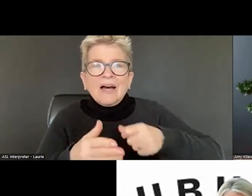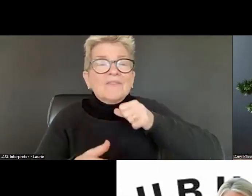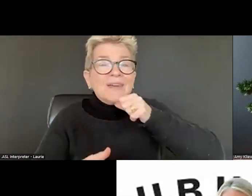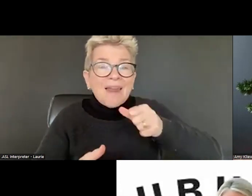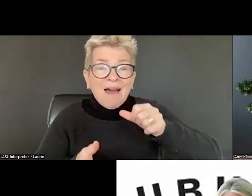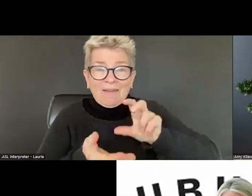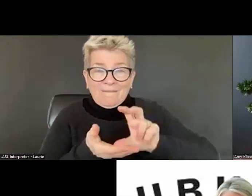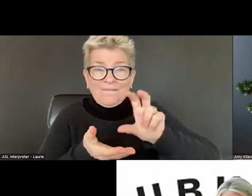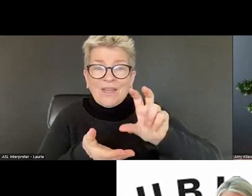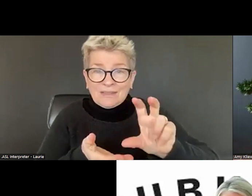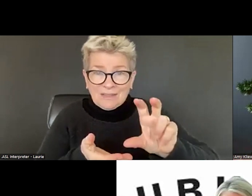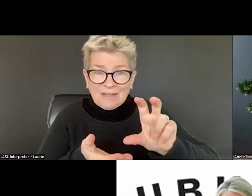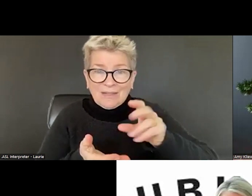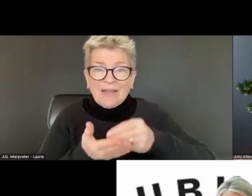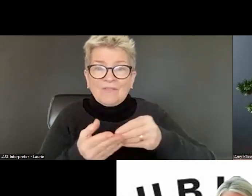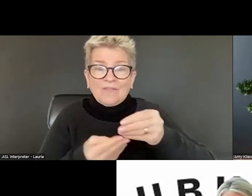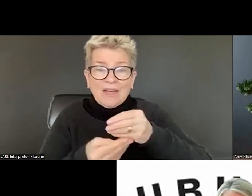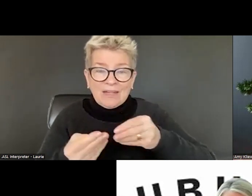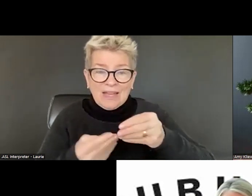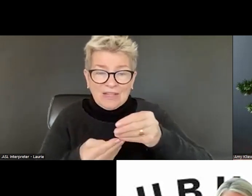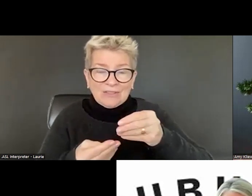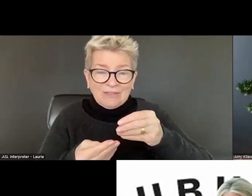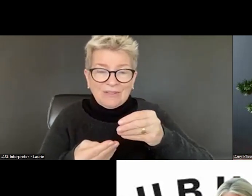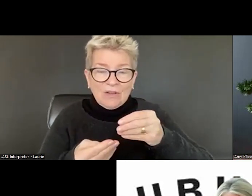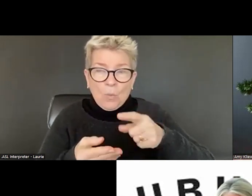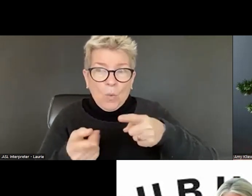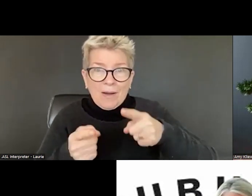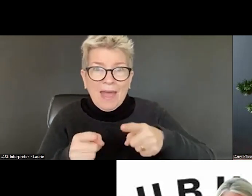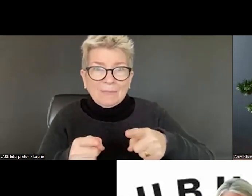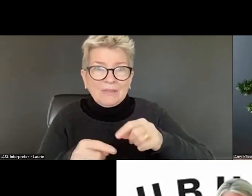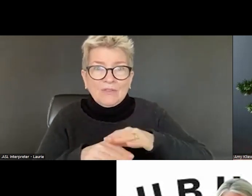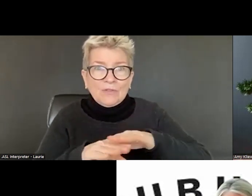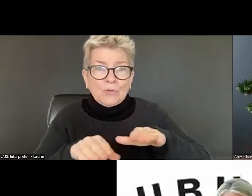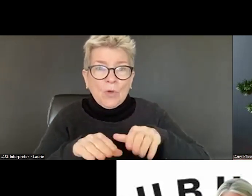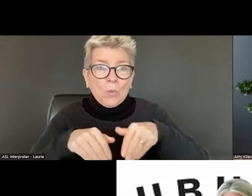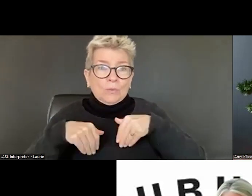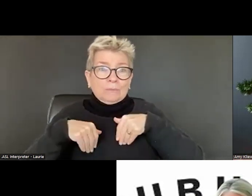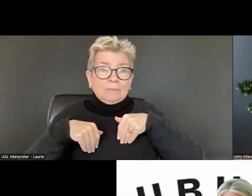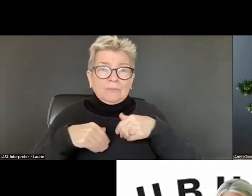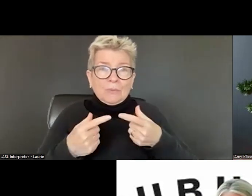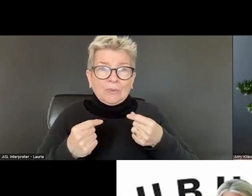education and so you know we're talking about that and how does that add to the school to